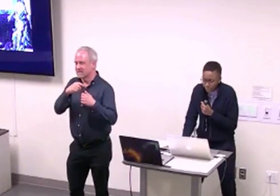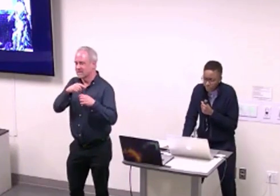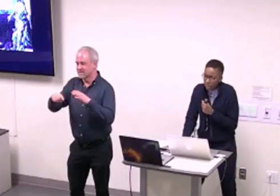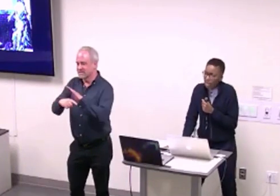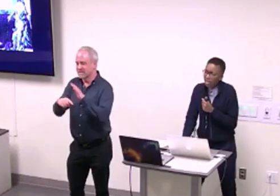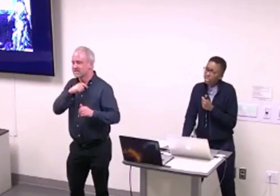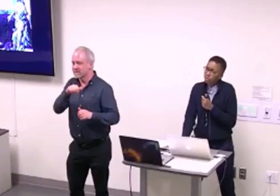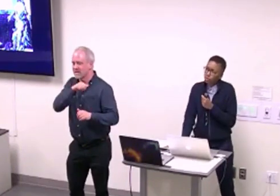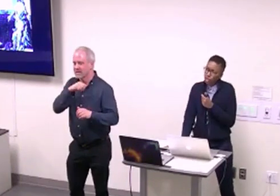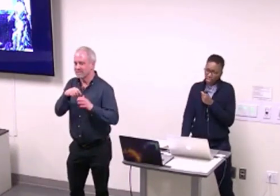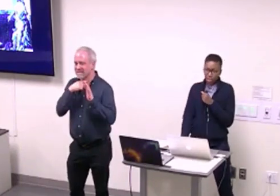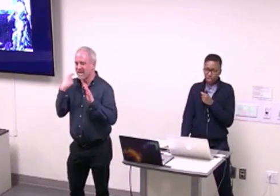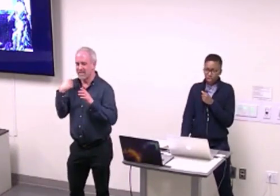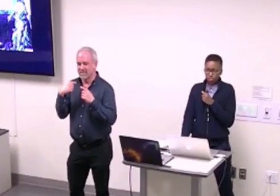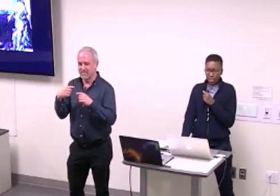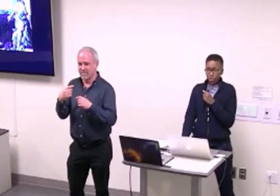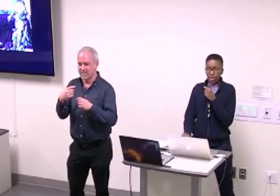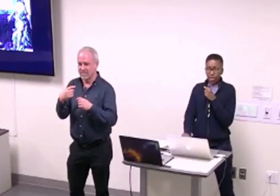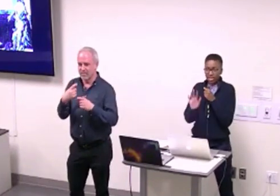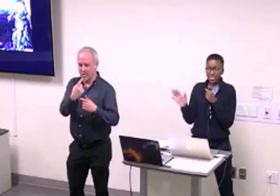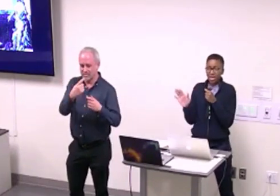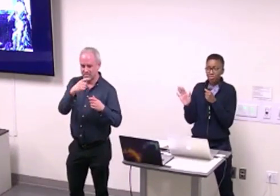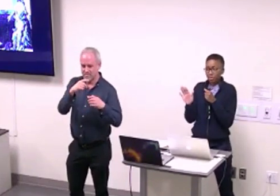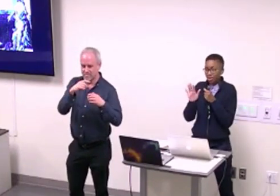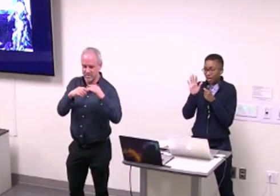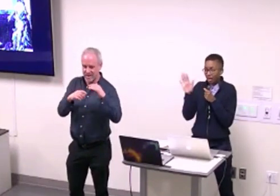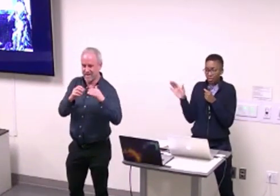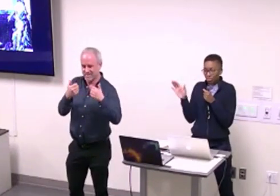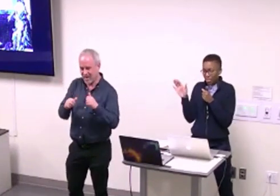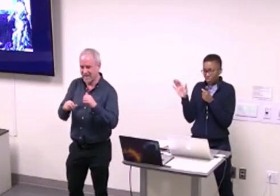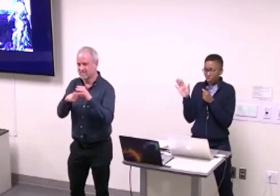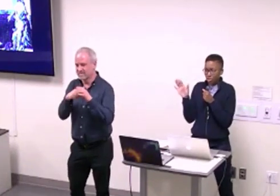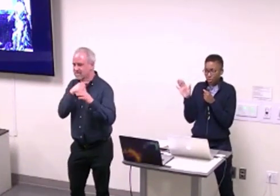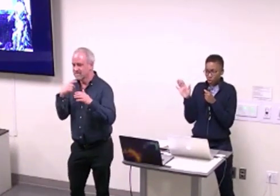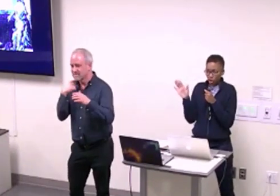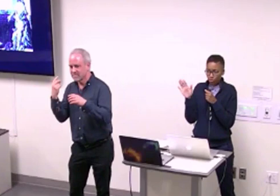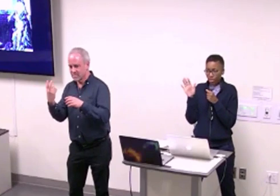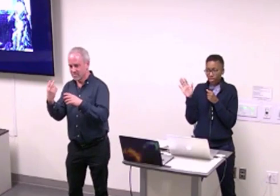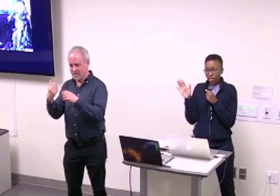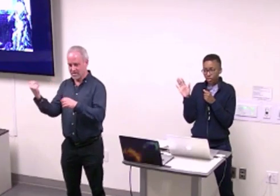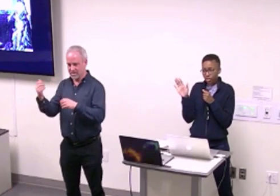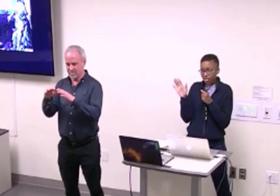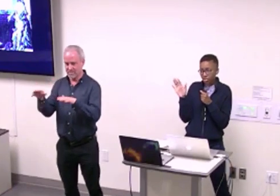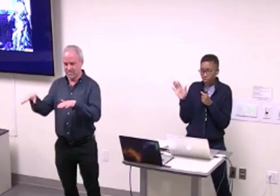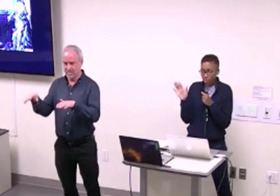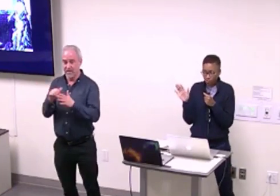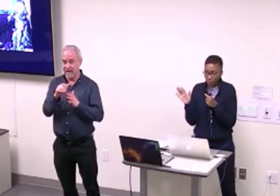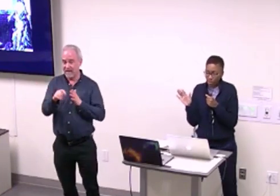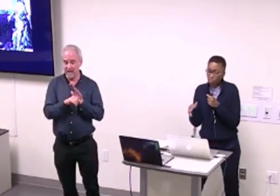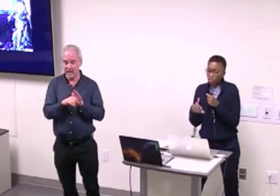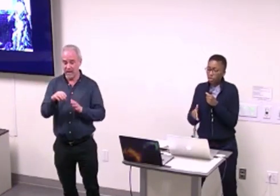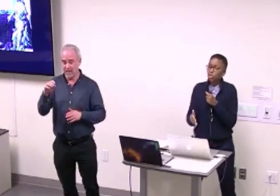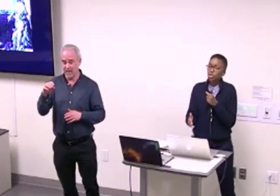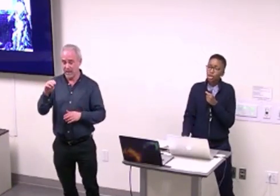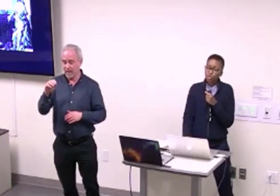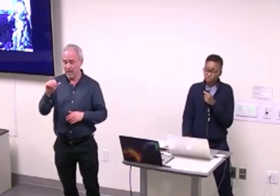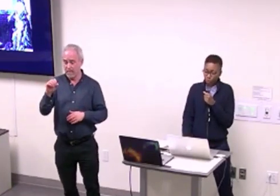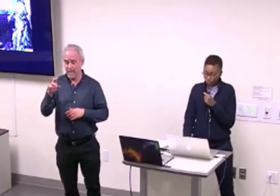And was actually, mind you, at this time. Masters couldn't be charged with killing their enslaved people. But she was charged with murder.